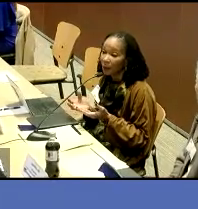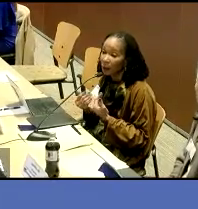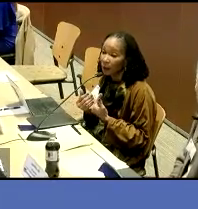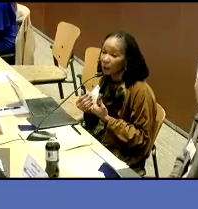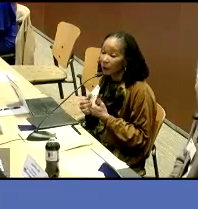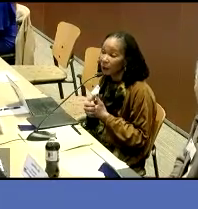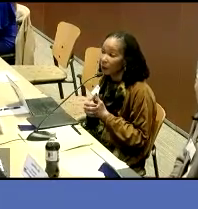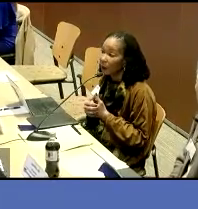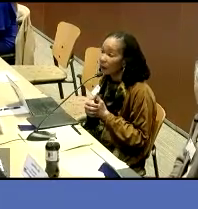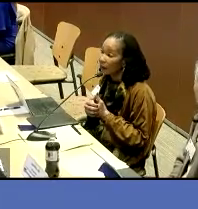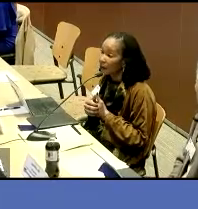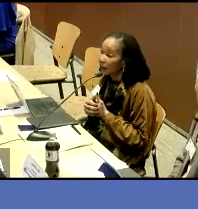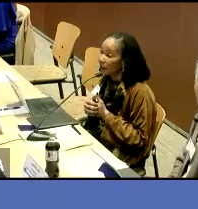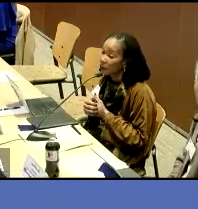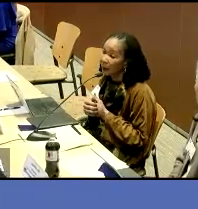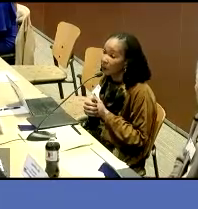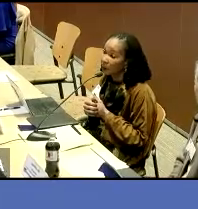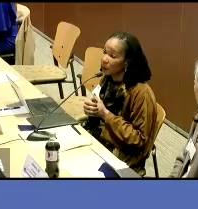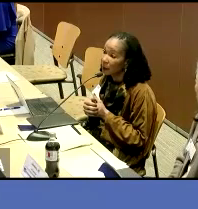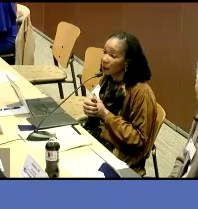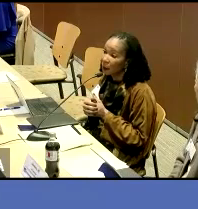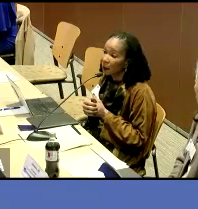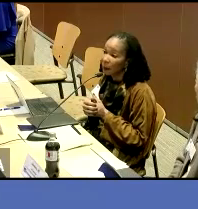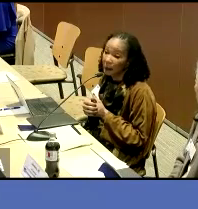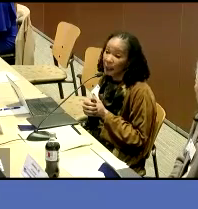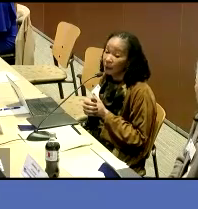So, I really felt strongly that, if I could be helpful at a time